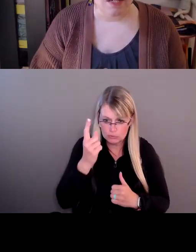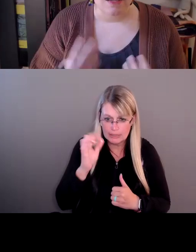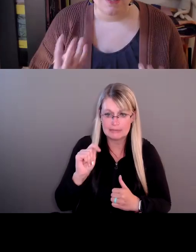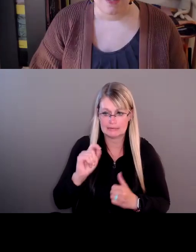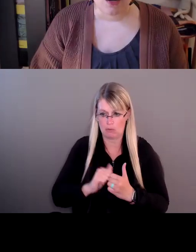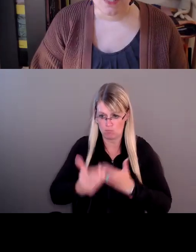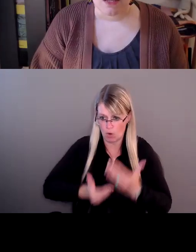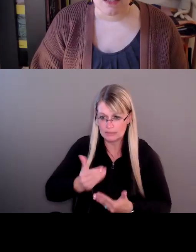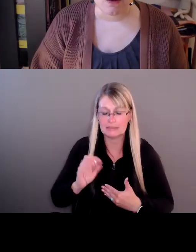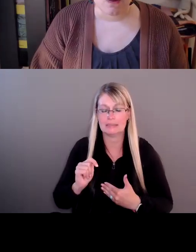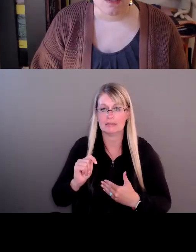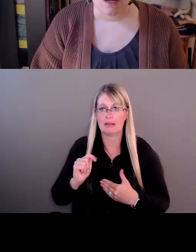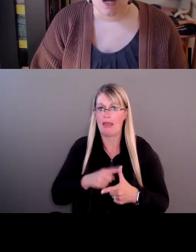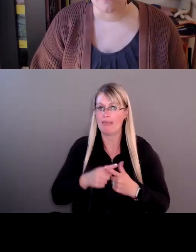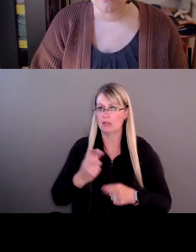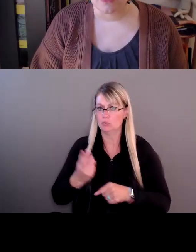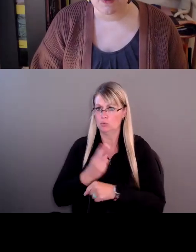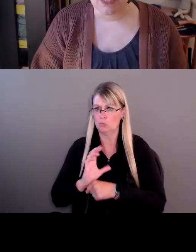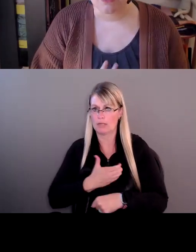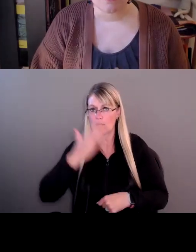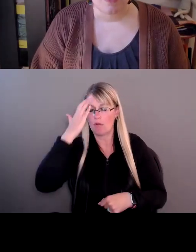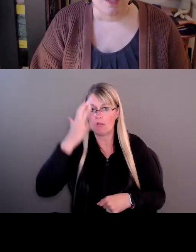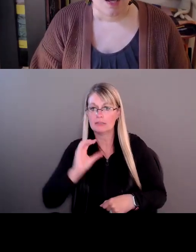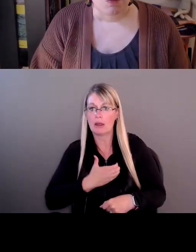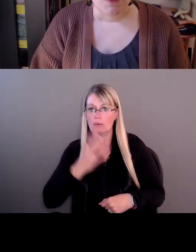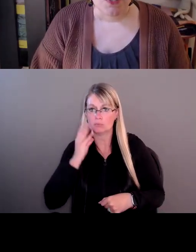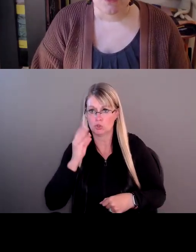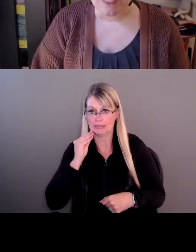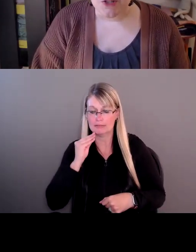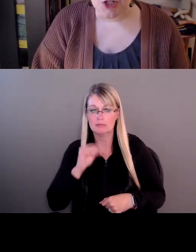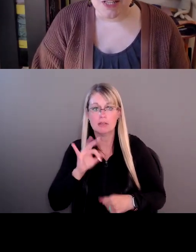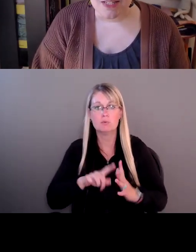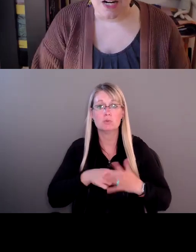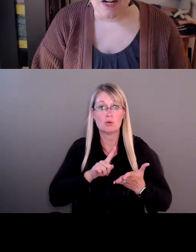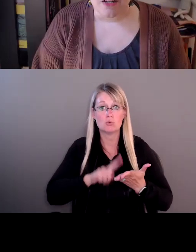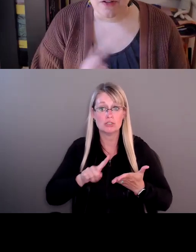it. And then we use our knowledge and experience. If you start researching this area, you will very